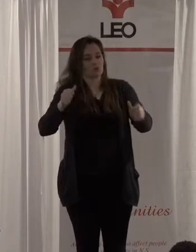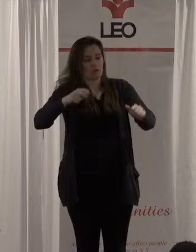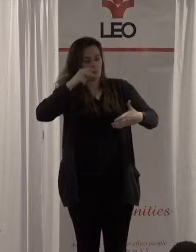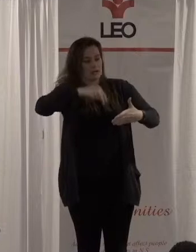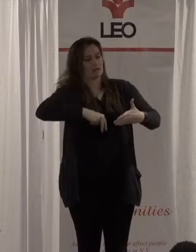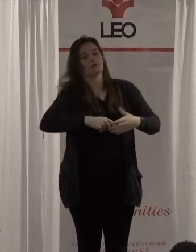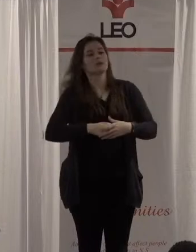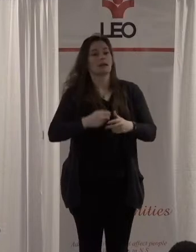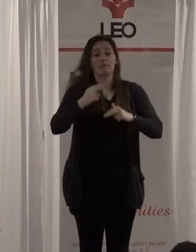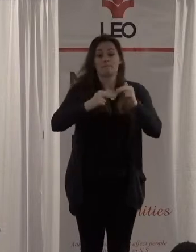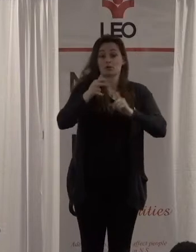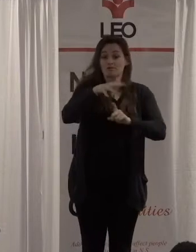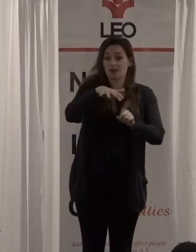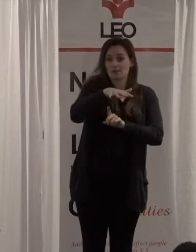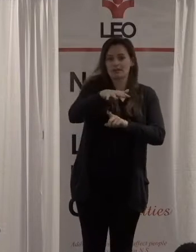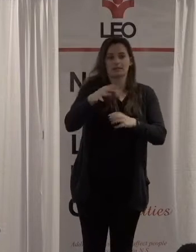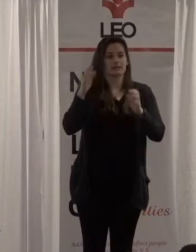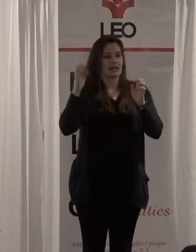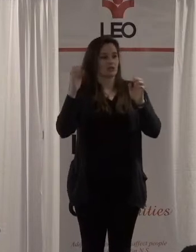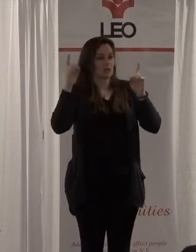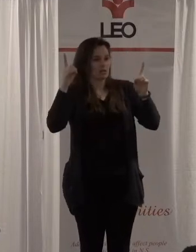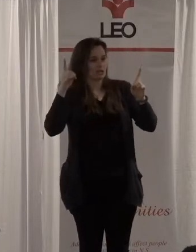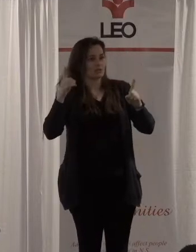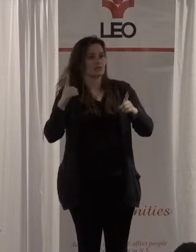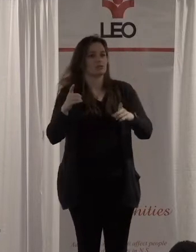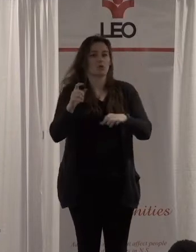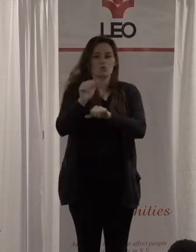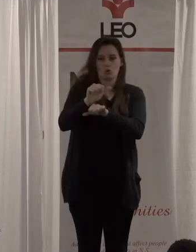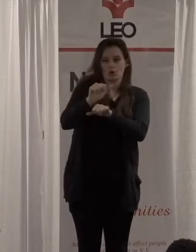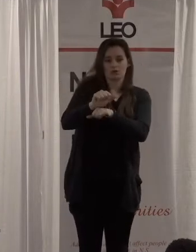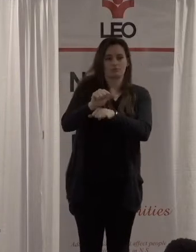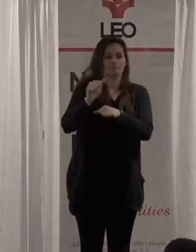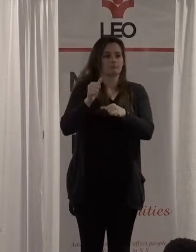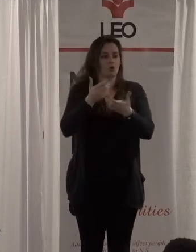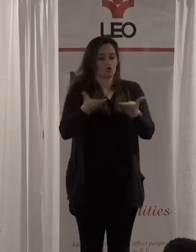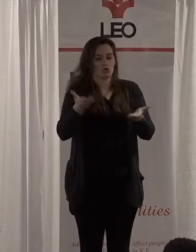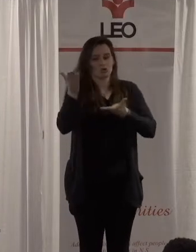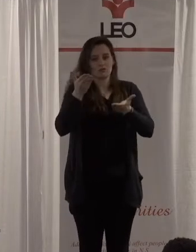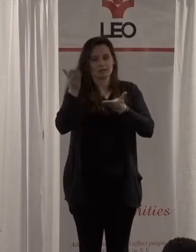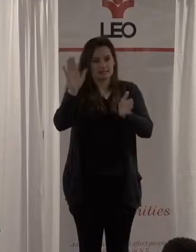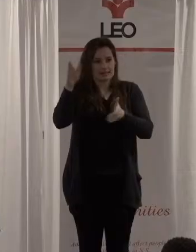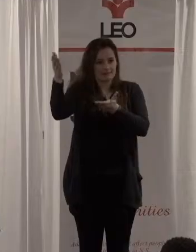EDUCATION, EMPLOYMENT, DELIVERY OF GOODS AND SERVICES, INFORMATION, AND COMMUNICATIONS